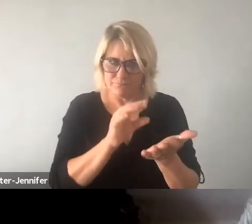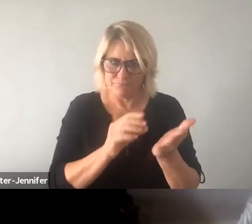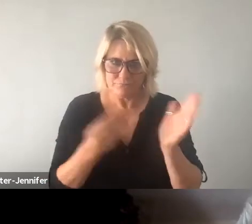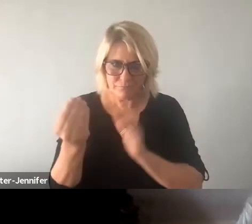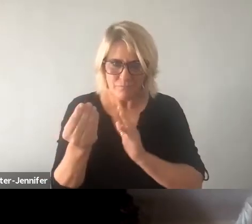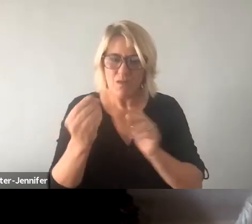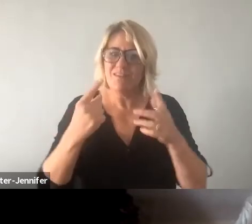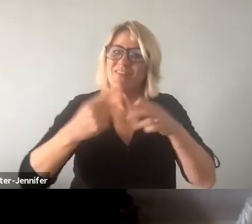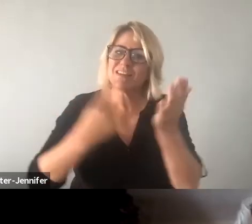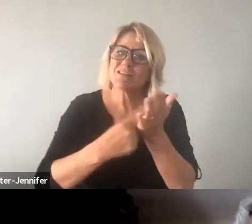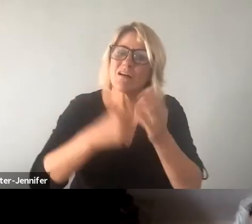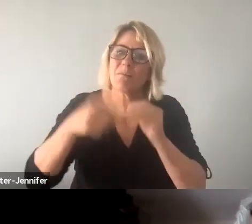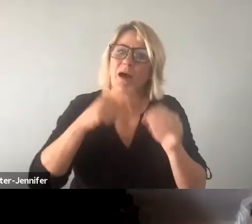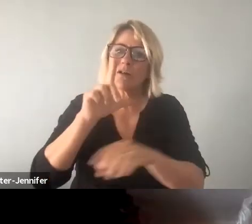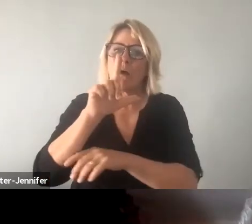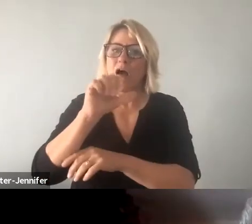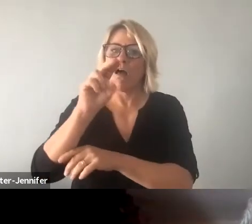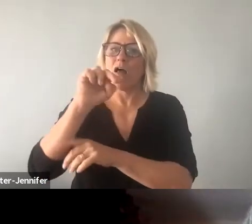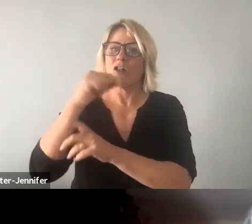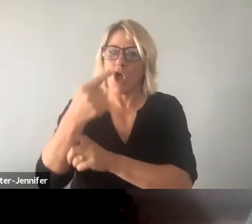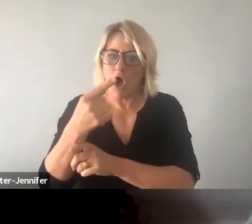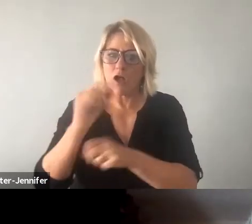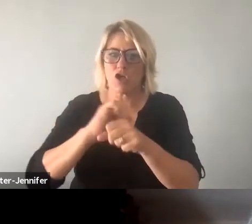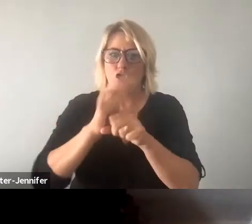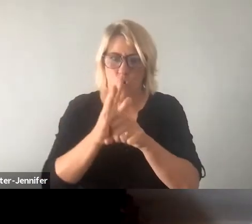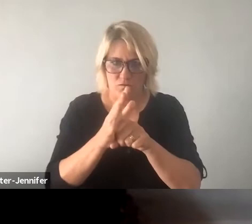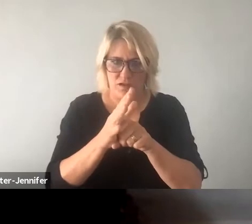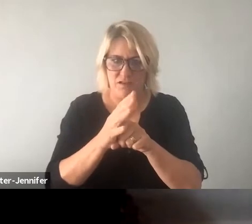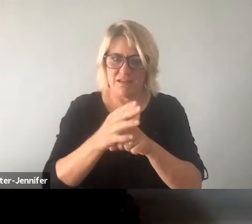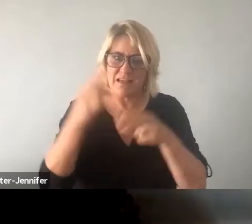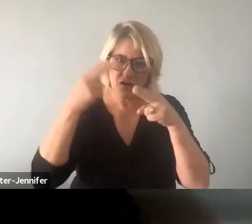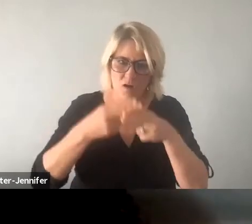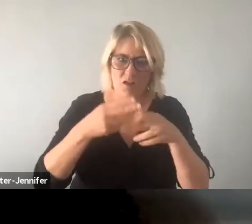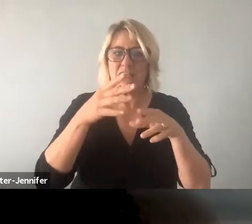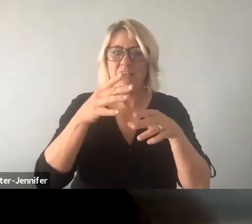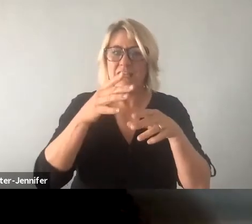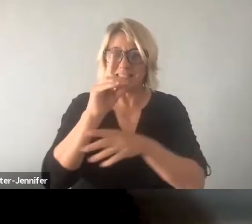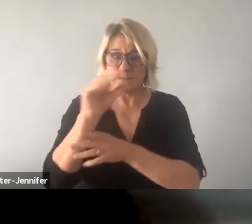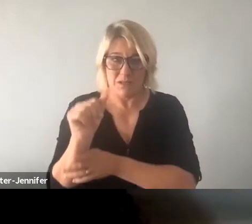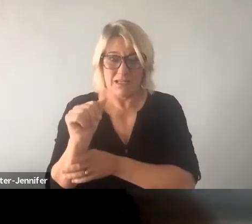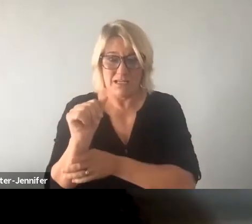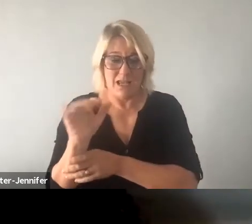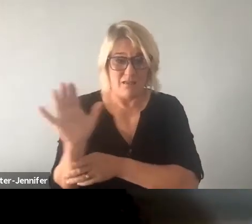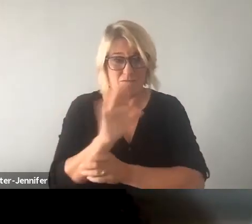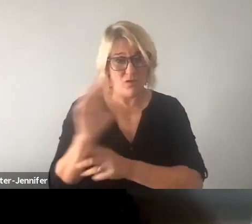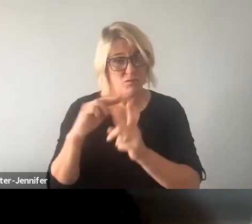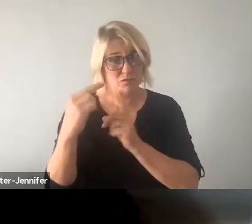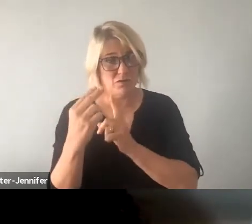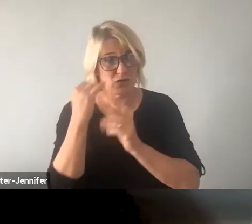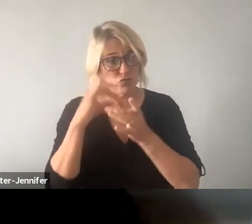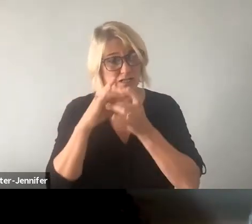technical assistance document where they talk about long COVID,